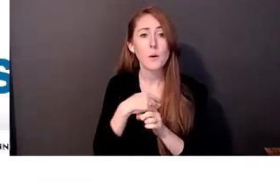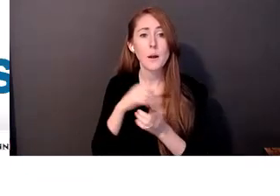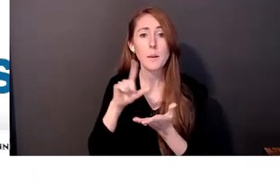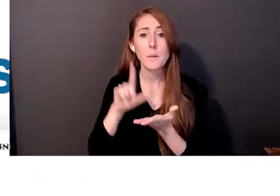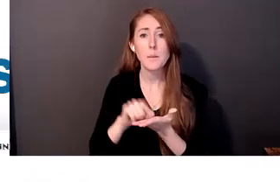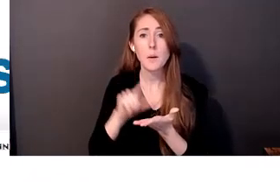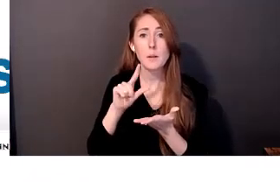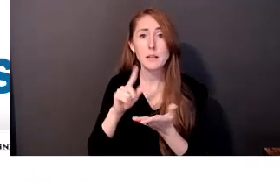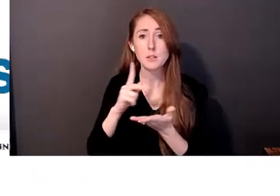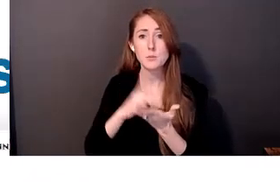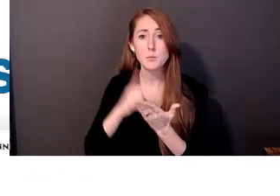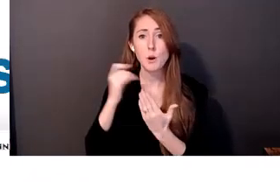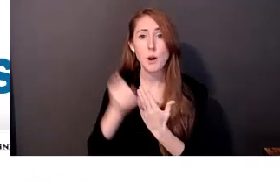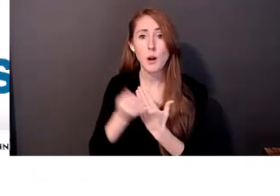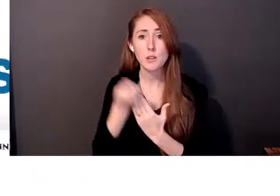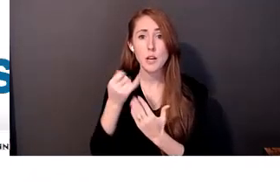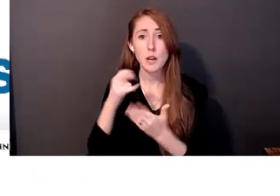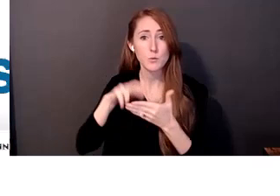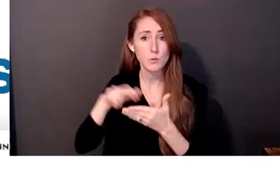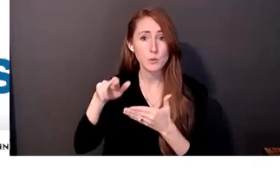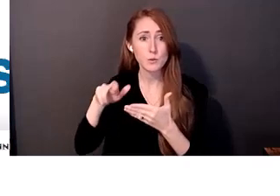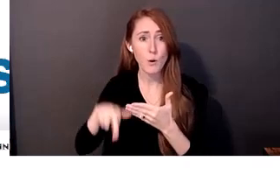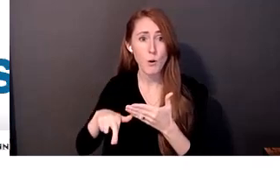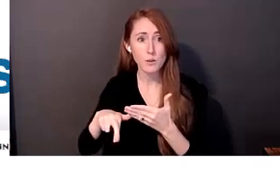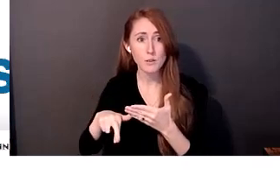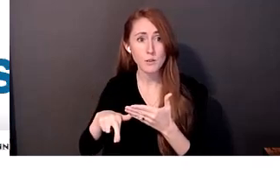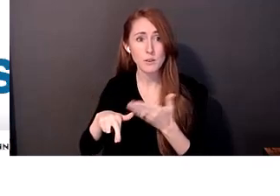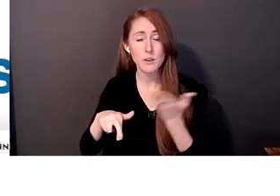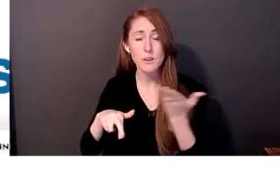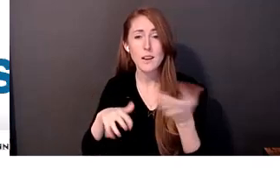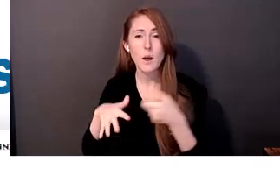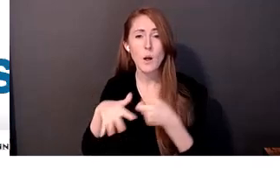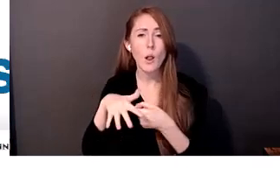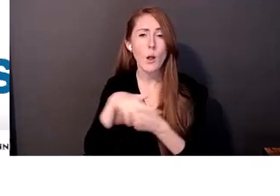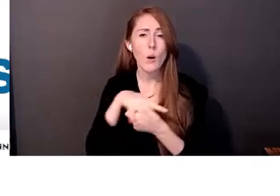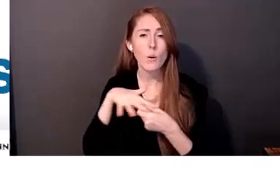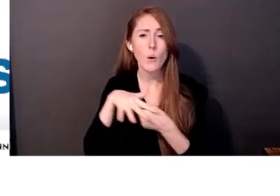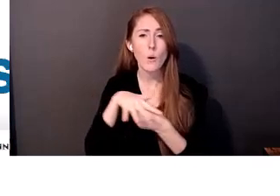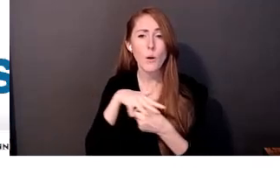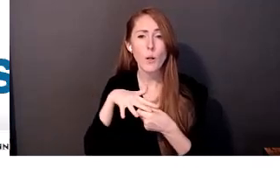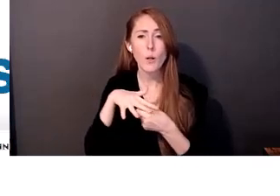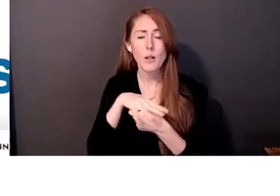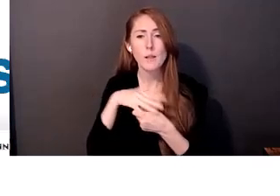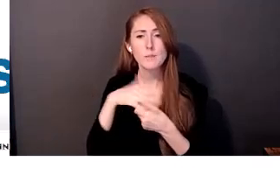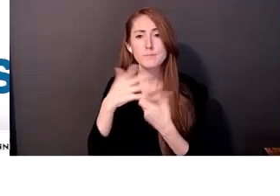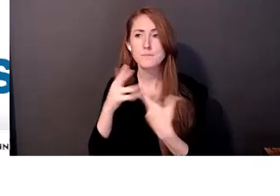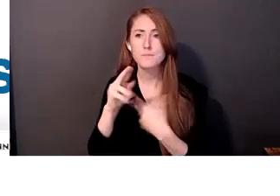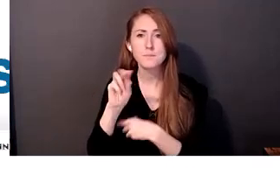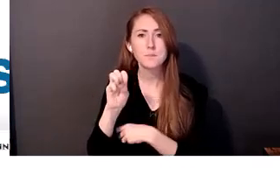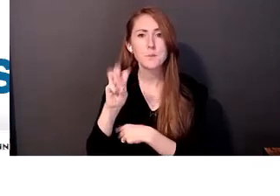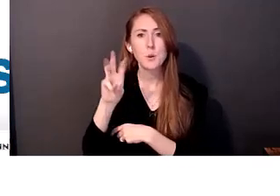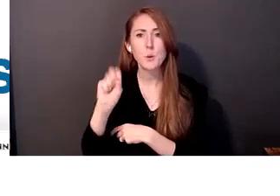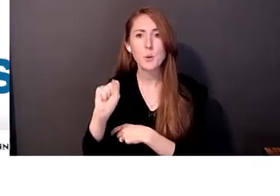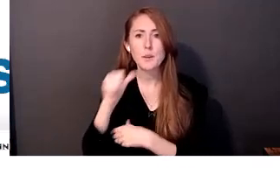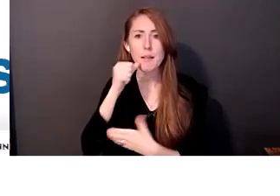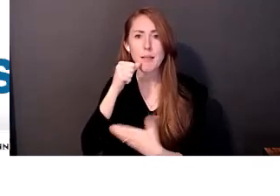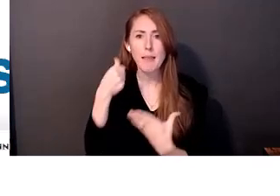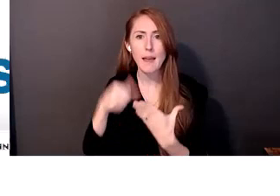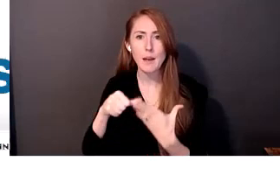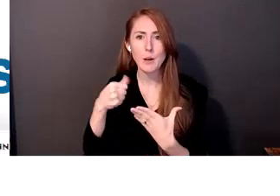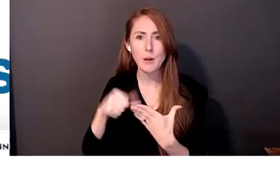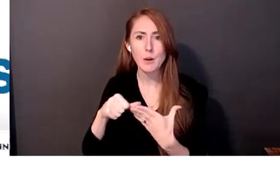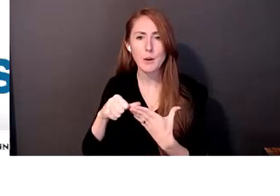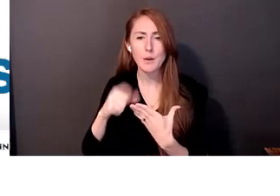in the local newsletter of brain injury associations in Quebec.